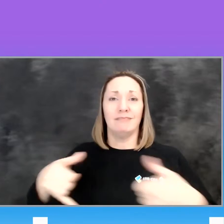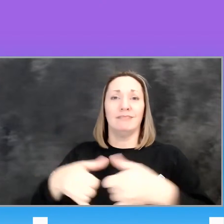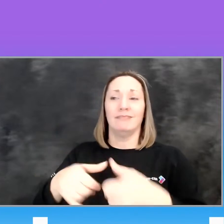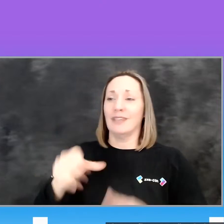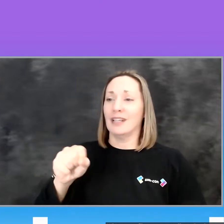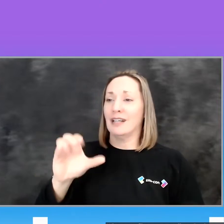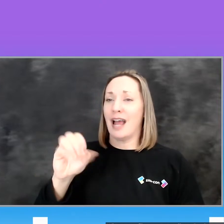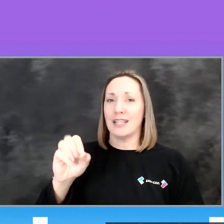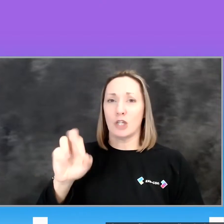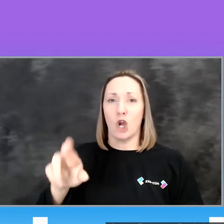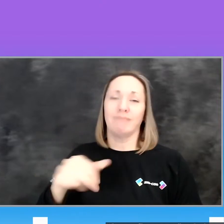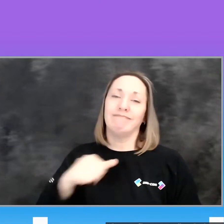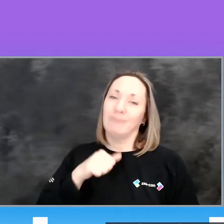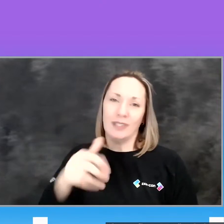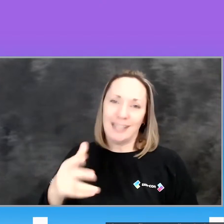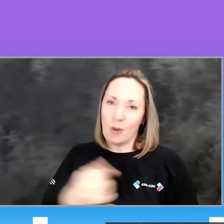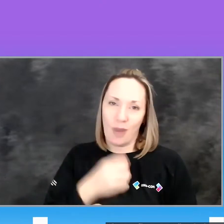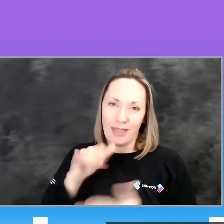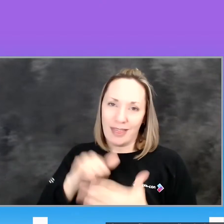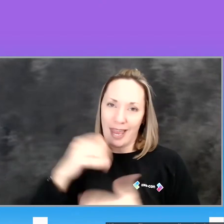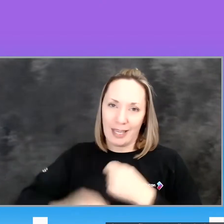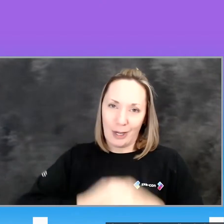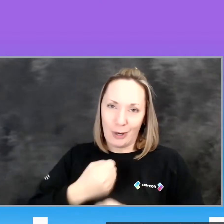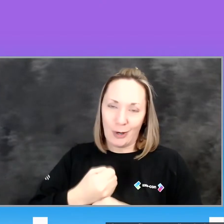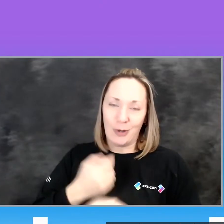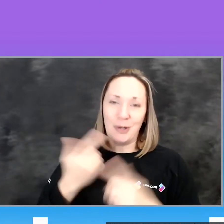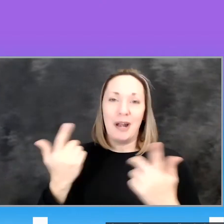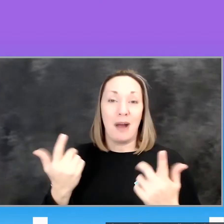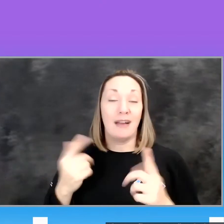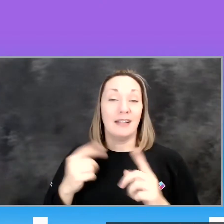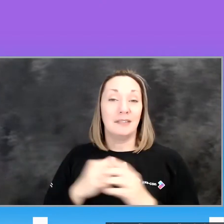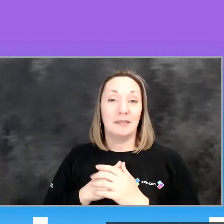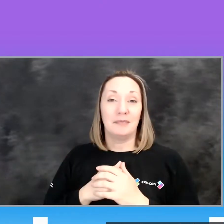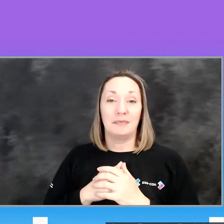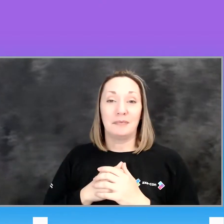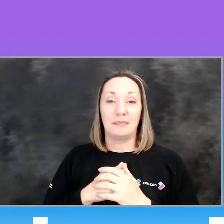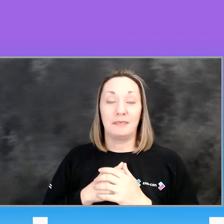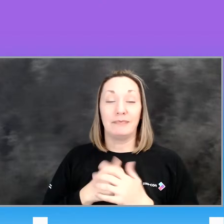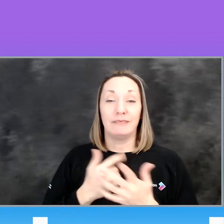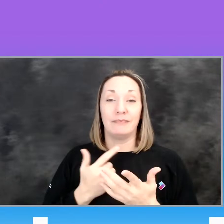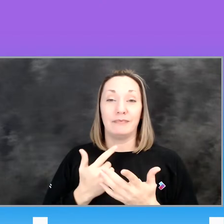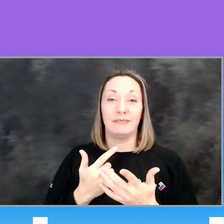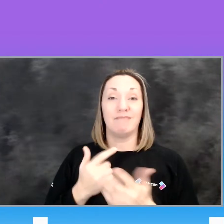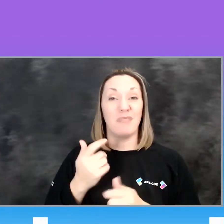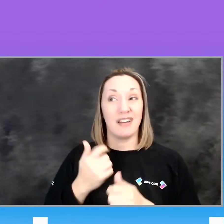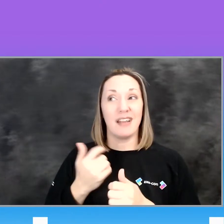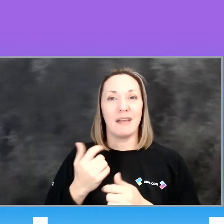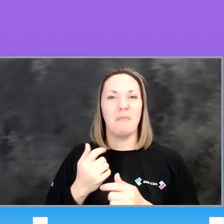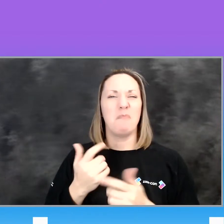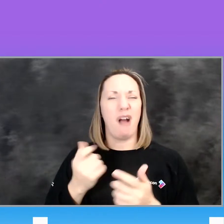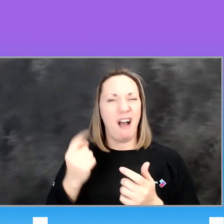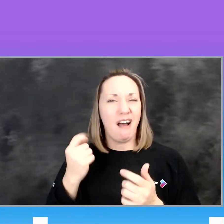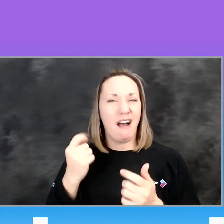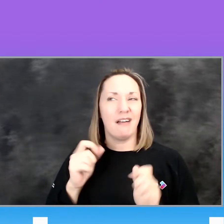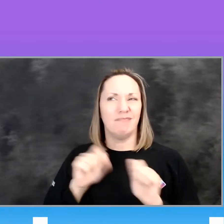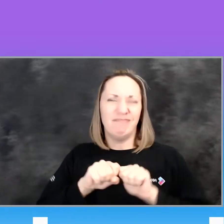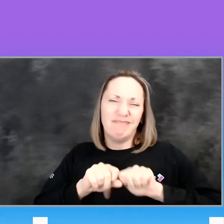getting the Oscar that year. But